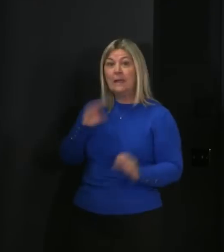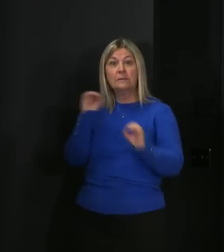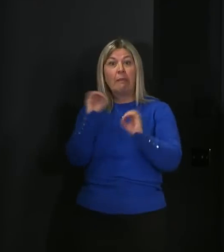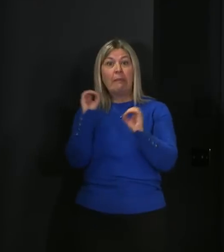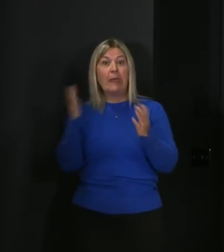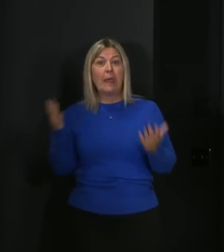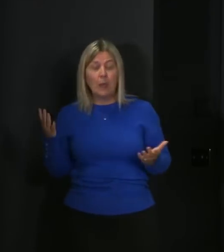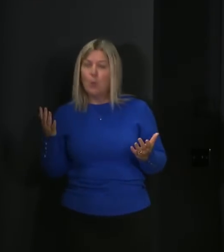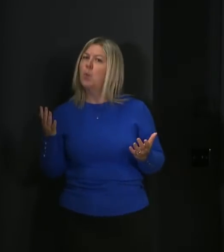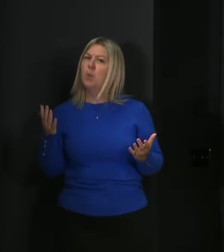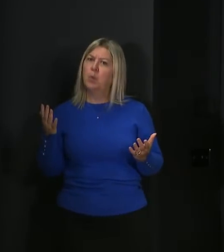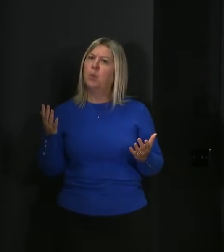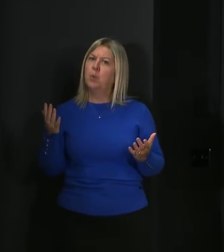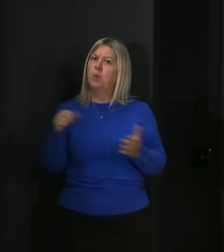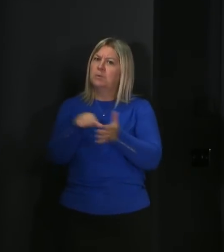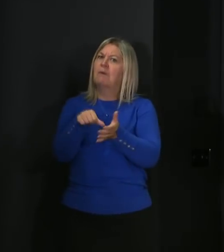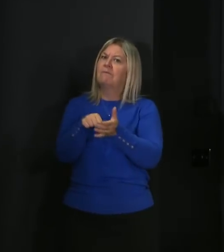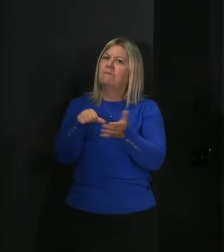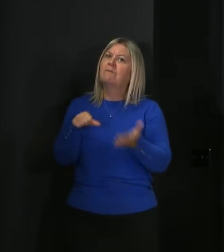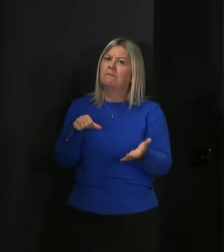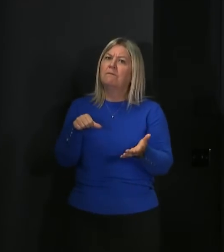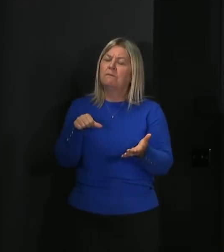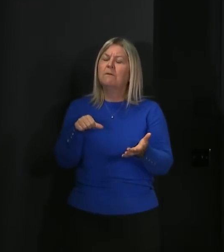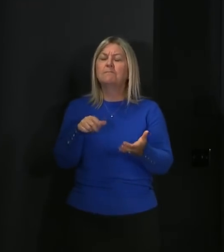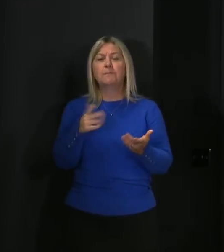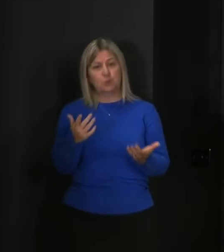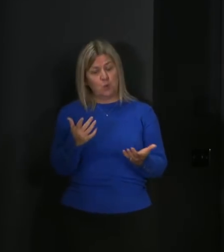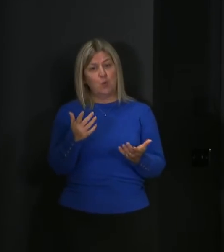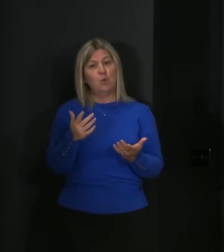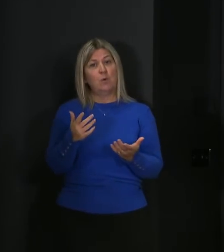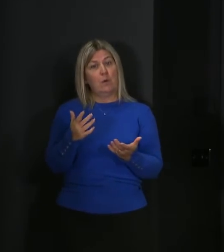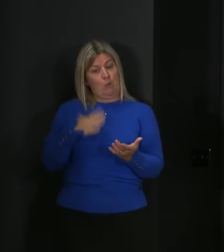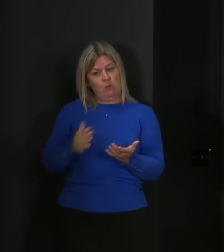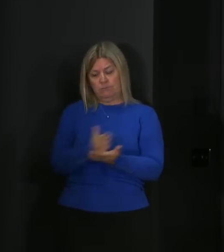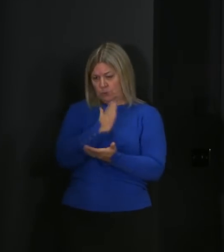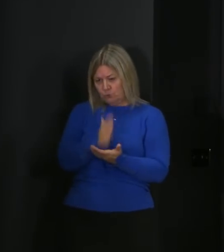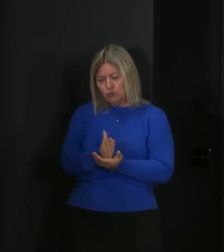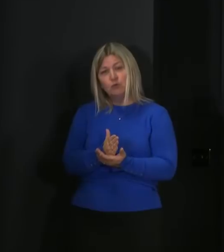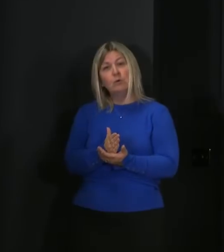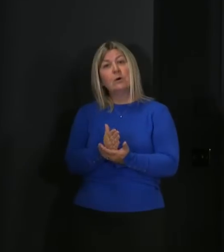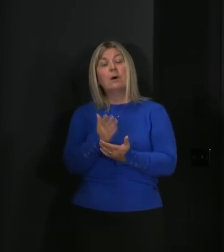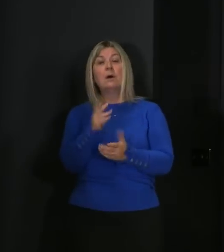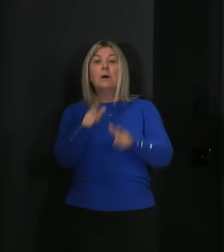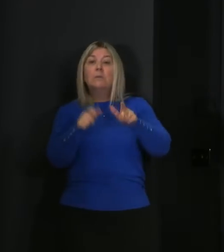people to do what is asked of them. So to ensure people do not experience financial hardship